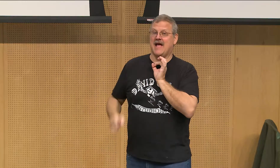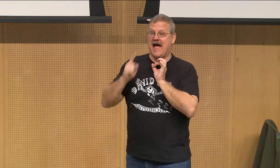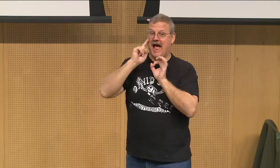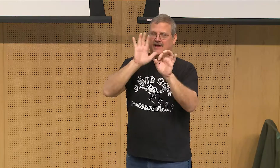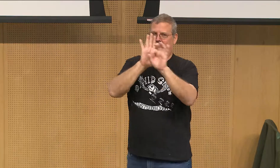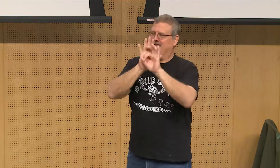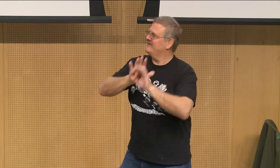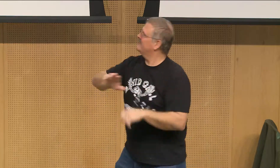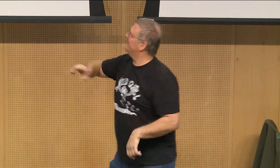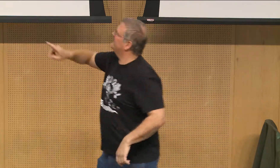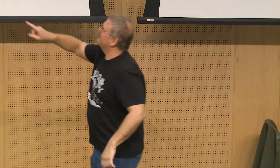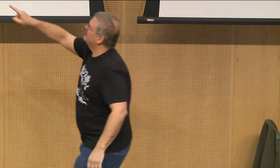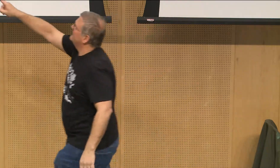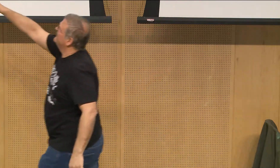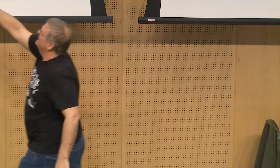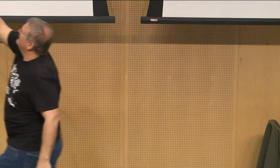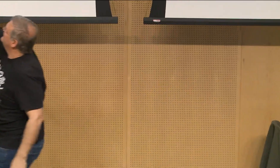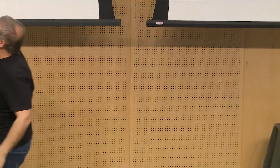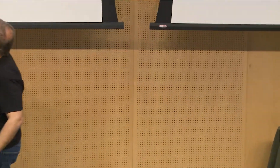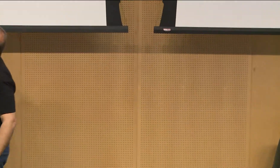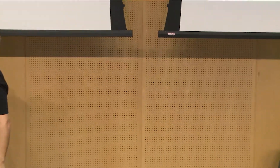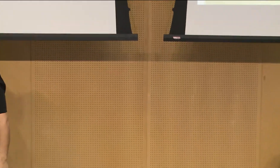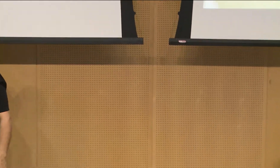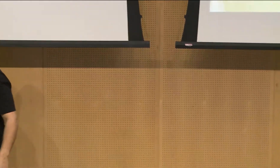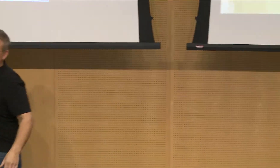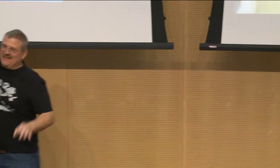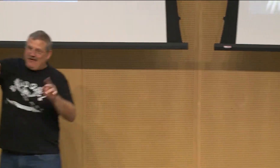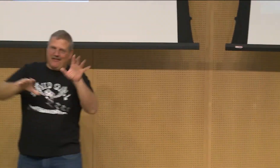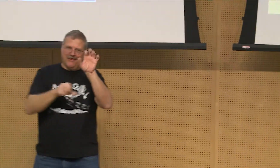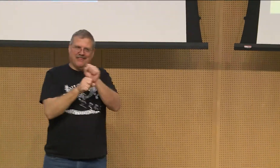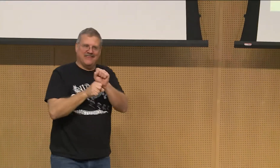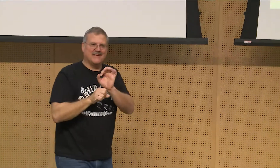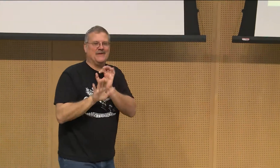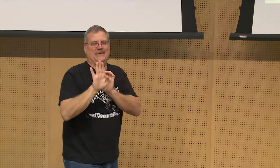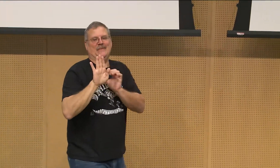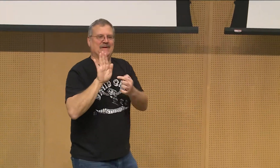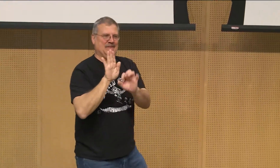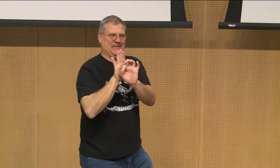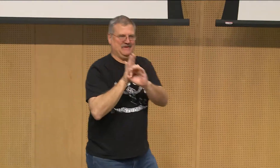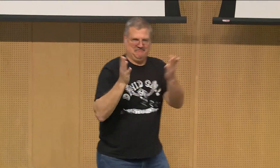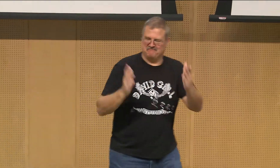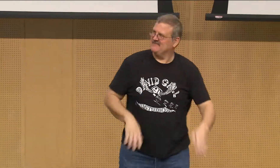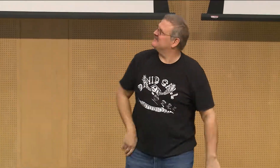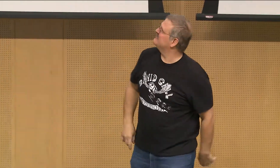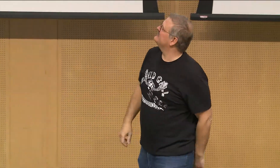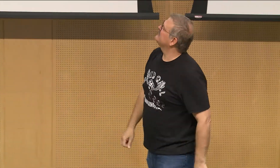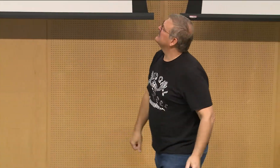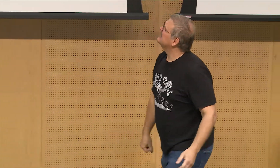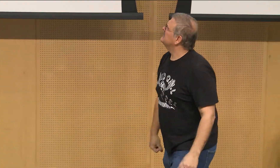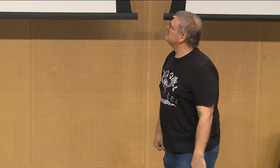If you notice, her brooch has a-- she has a little hand brooch at her collar there.